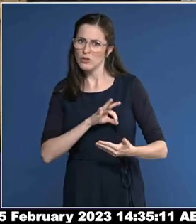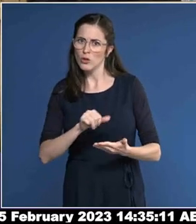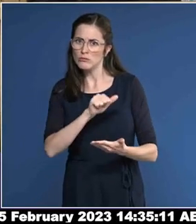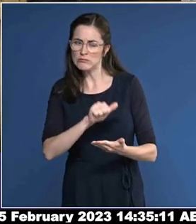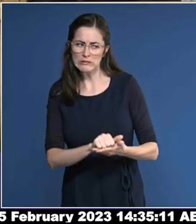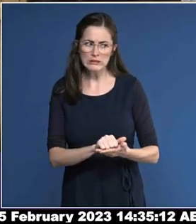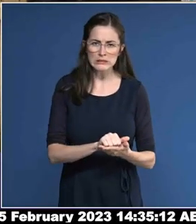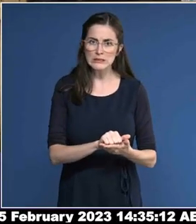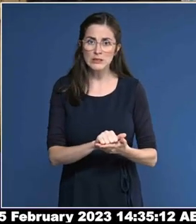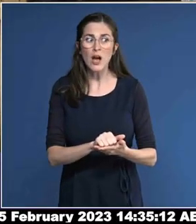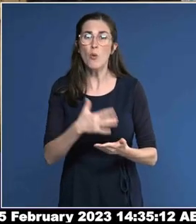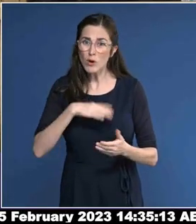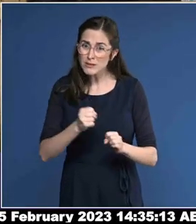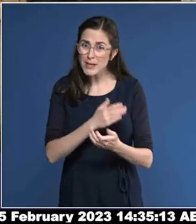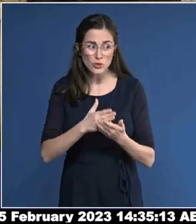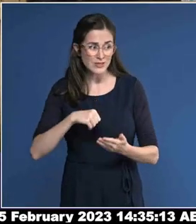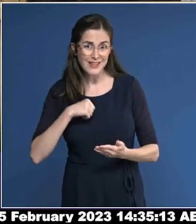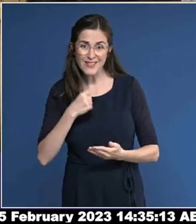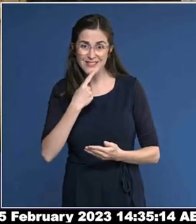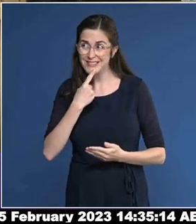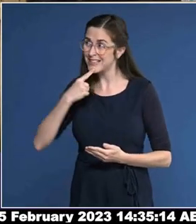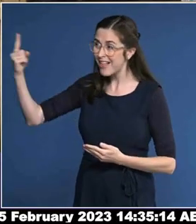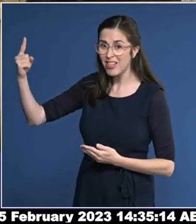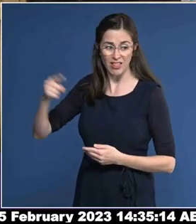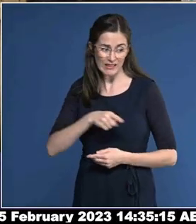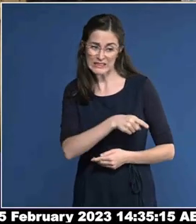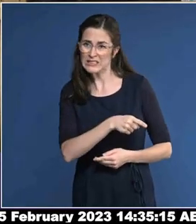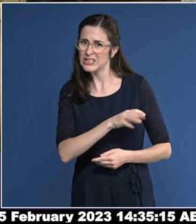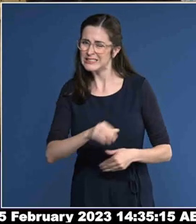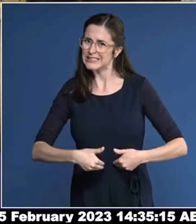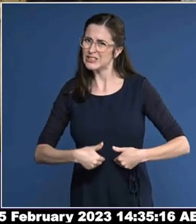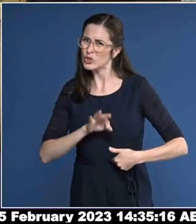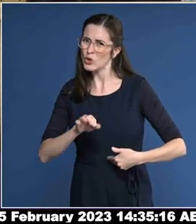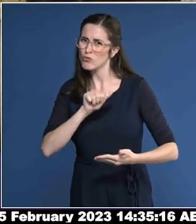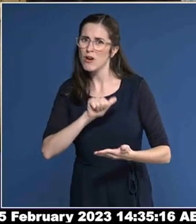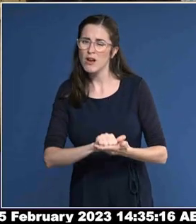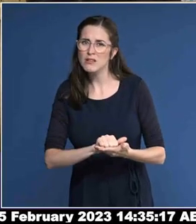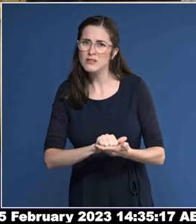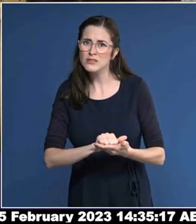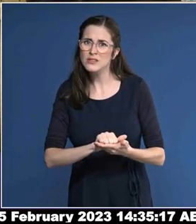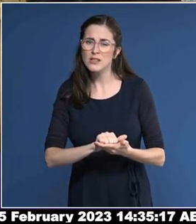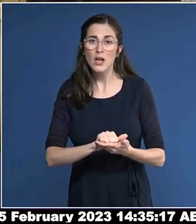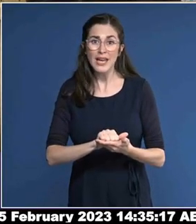you want staff to be able to call it out with each other as well. It's not just about after the incident has occurred or when it gets to a particular